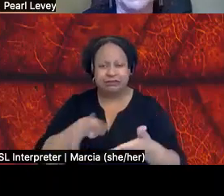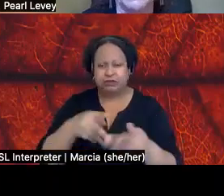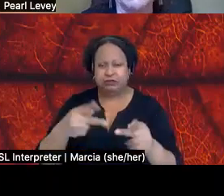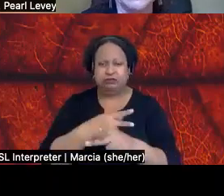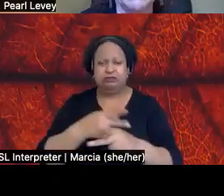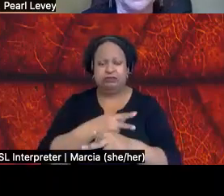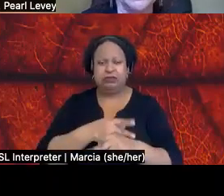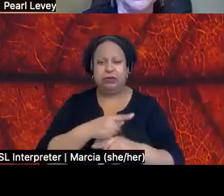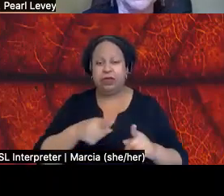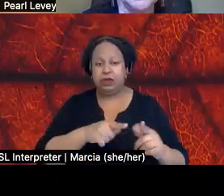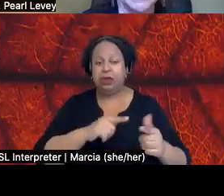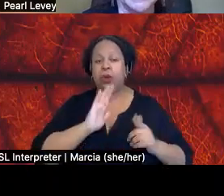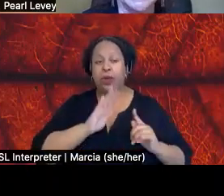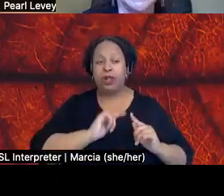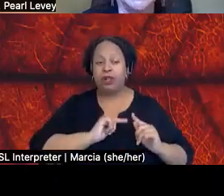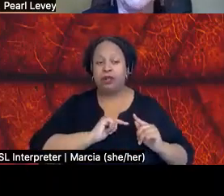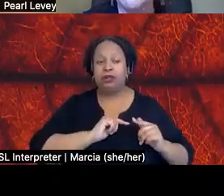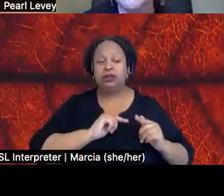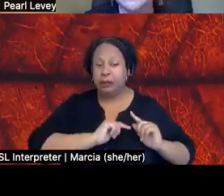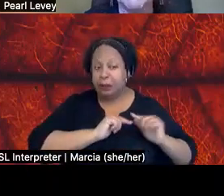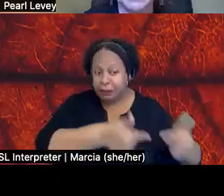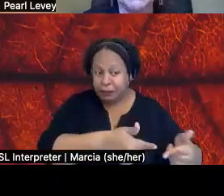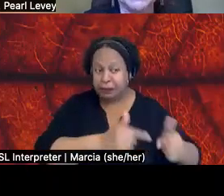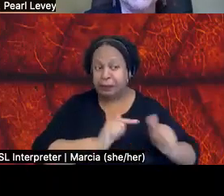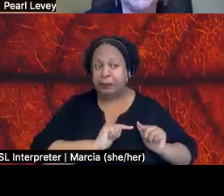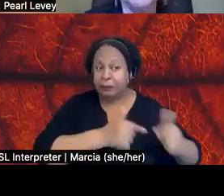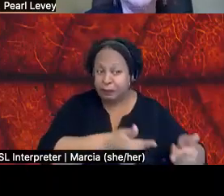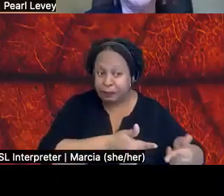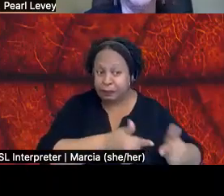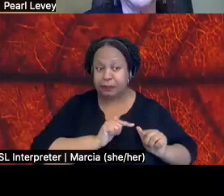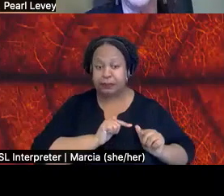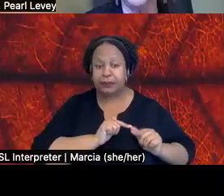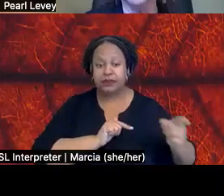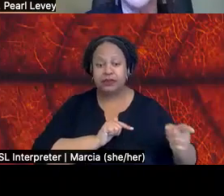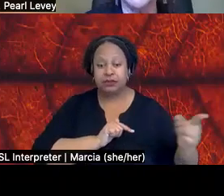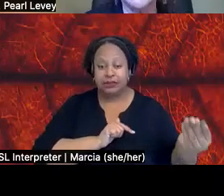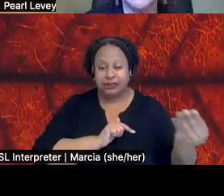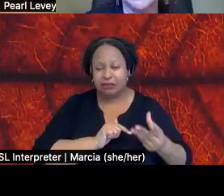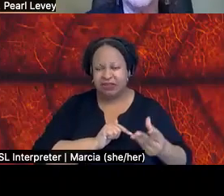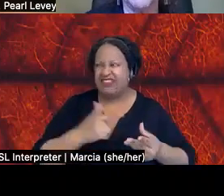there are some learners who say I think it might be a problem, but they want to try it.